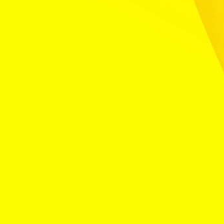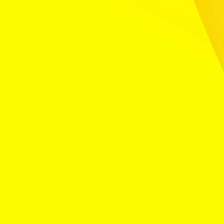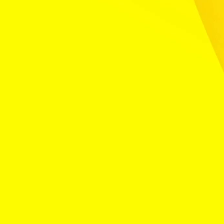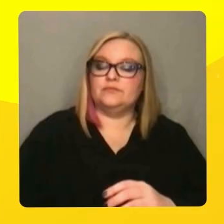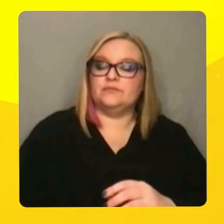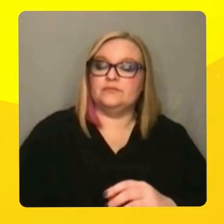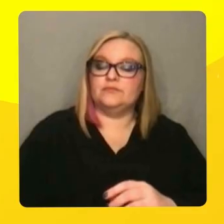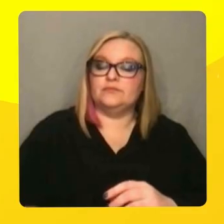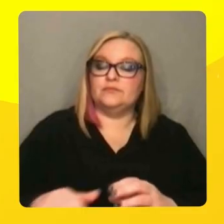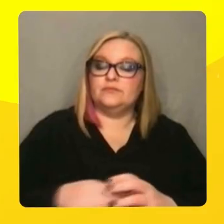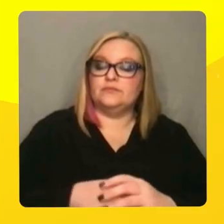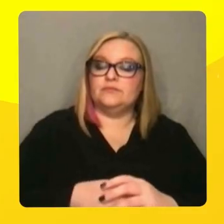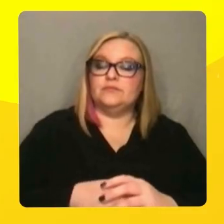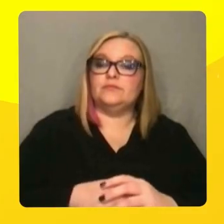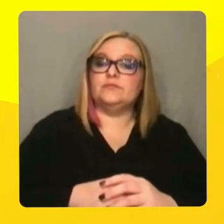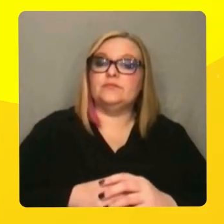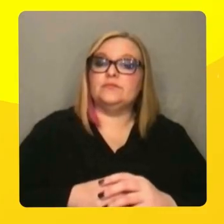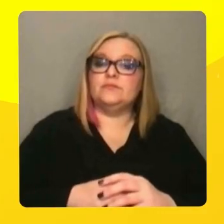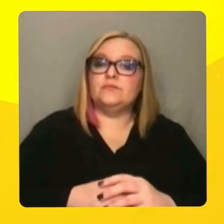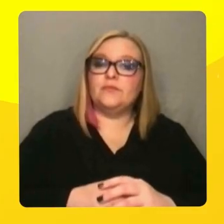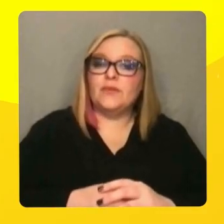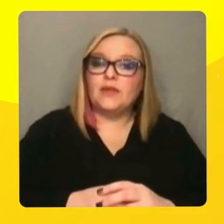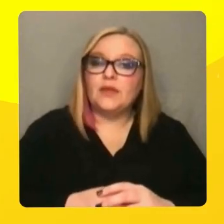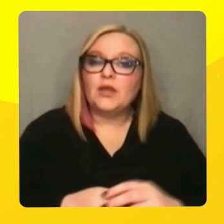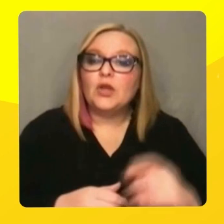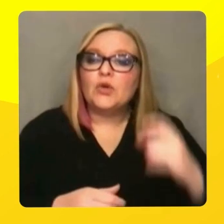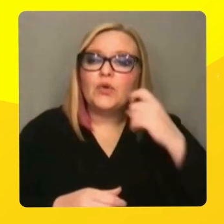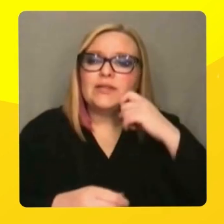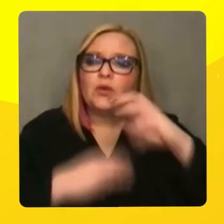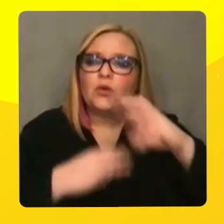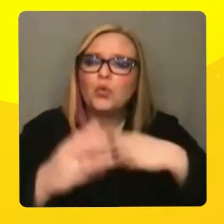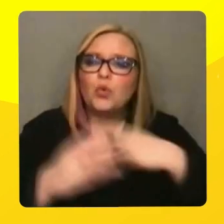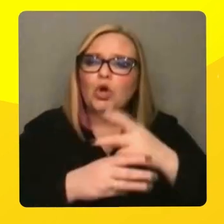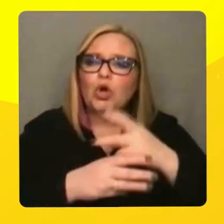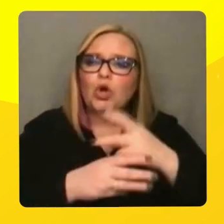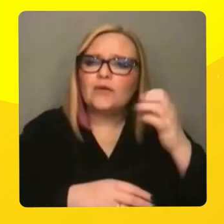A recent World Economic Forum report found that in the last year,